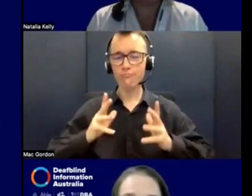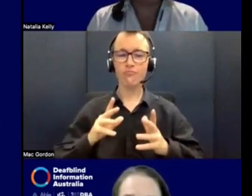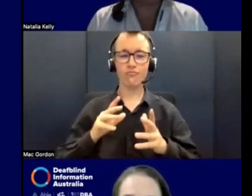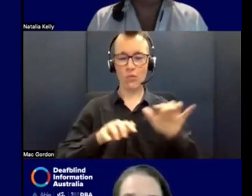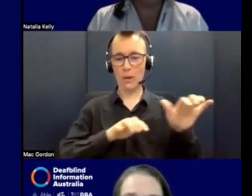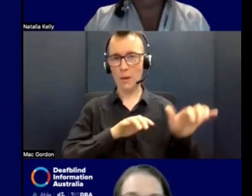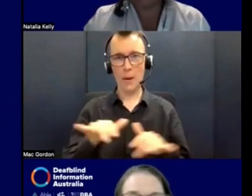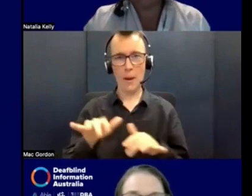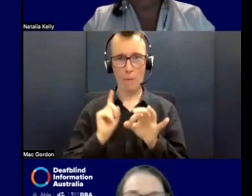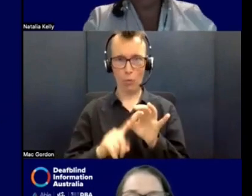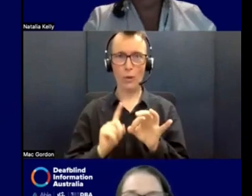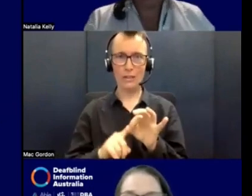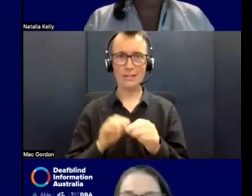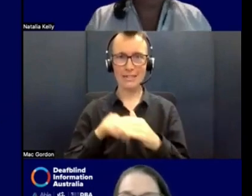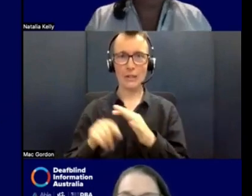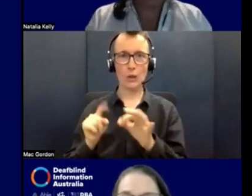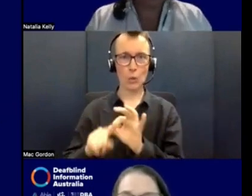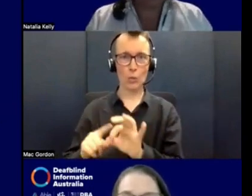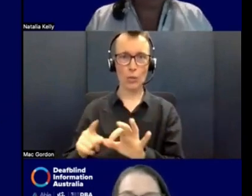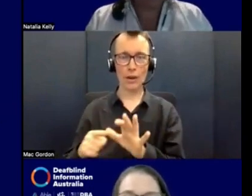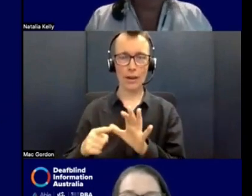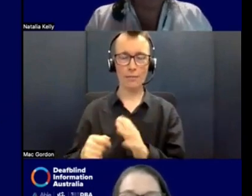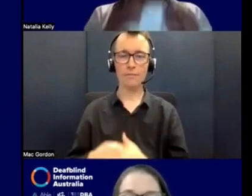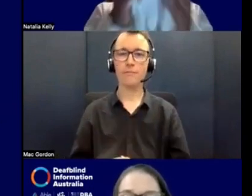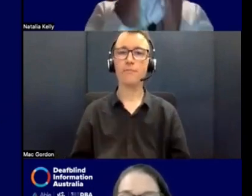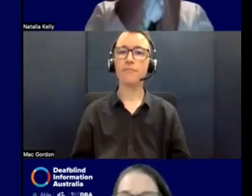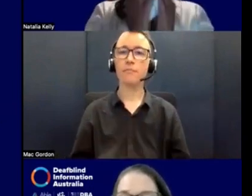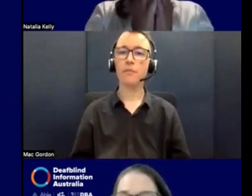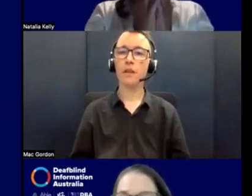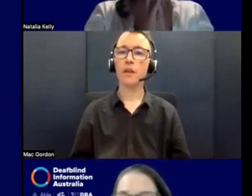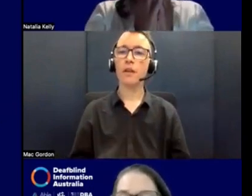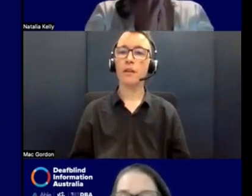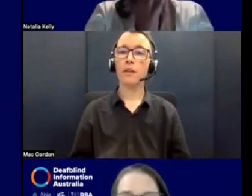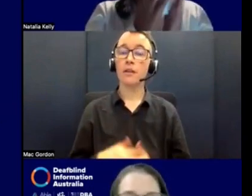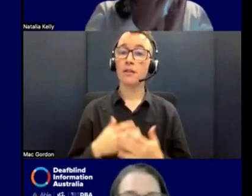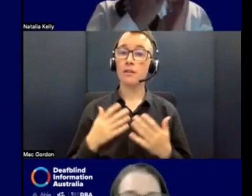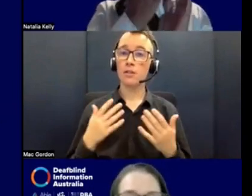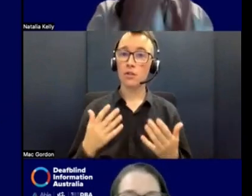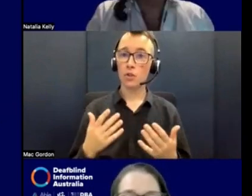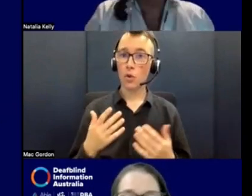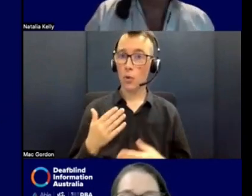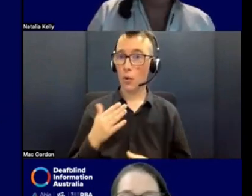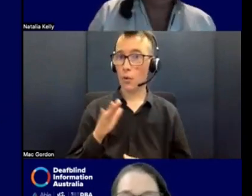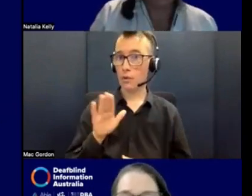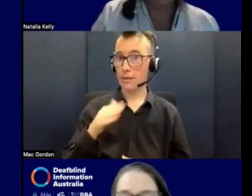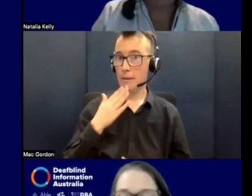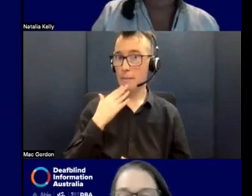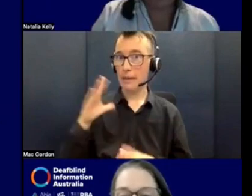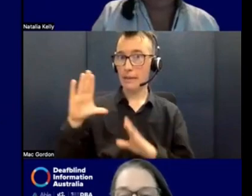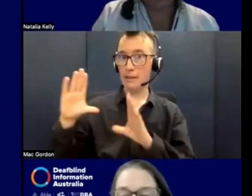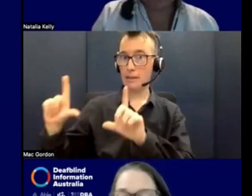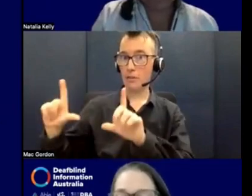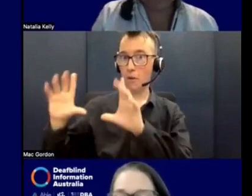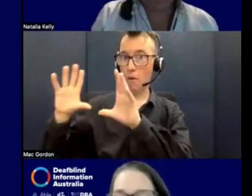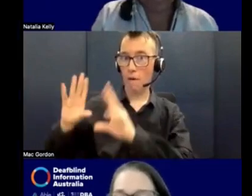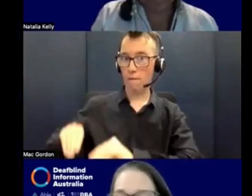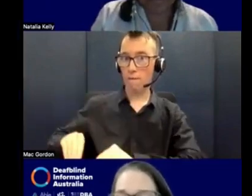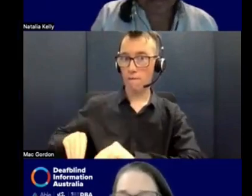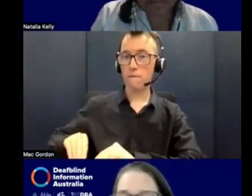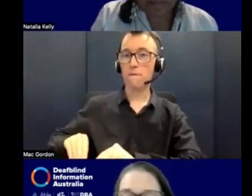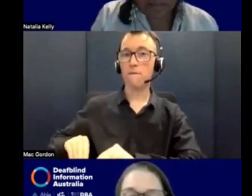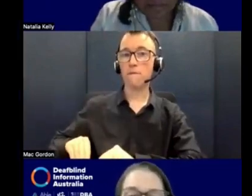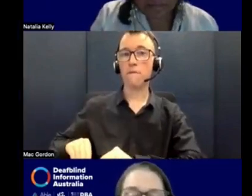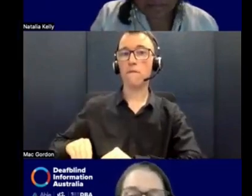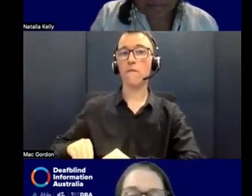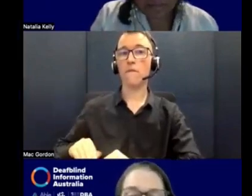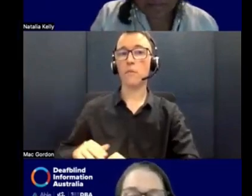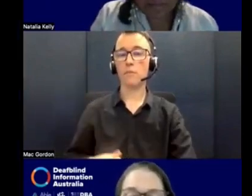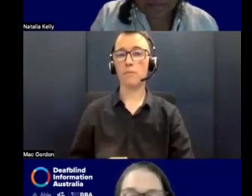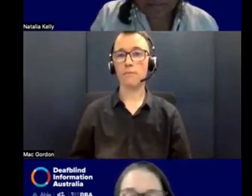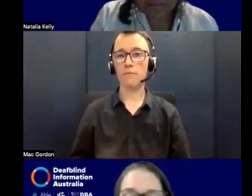contribute. Natalia, if you could stop your screen share now and then that will give us